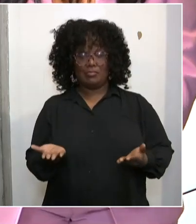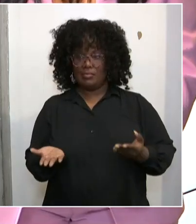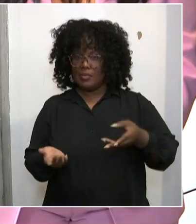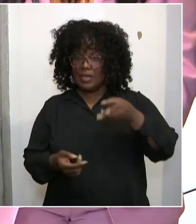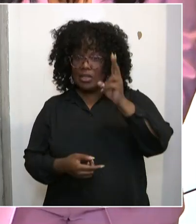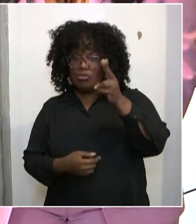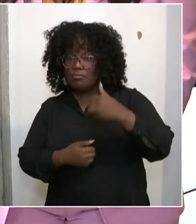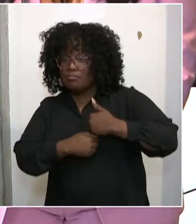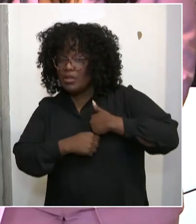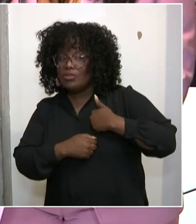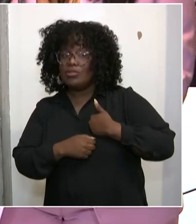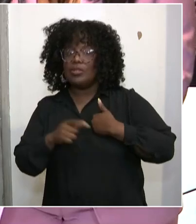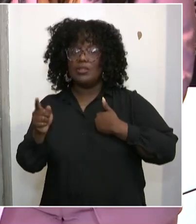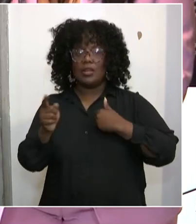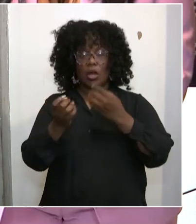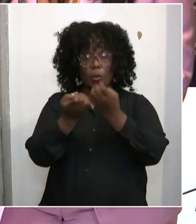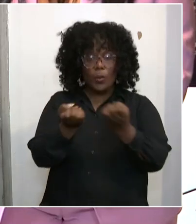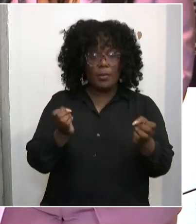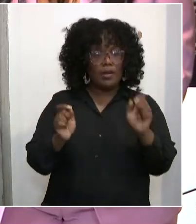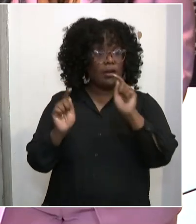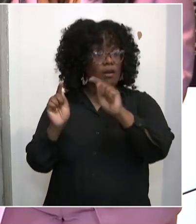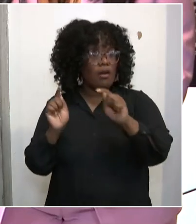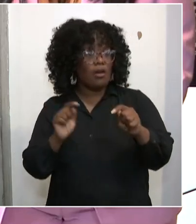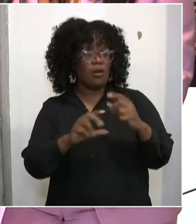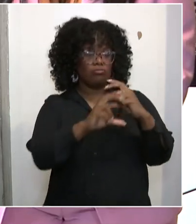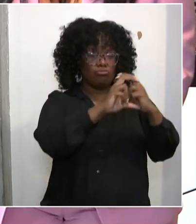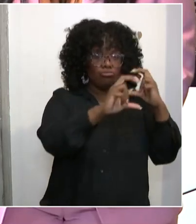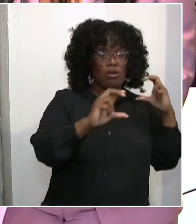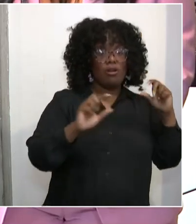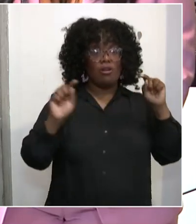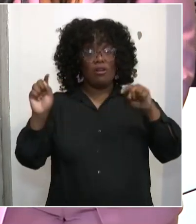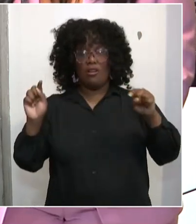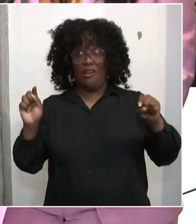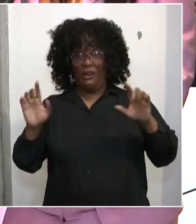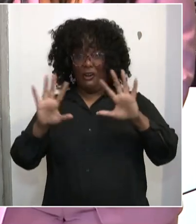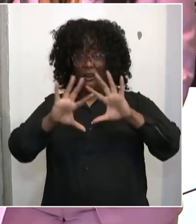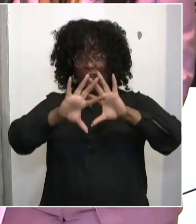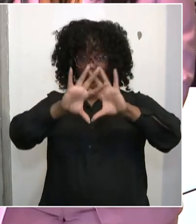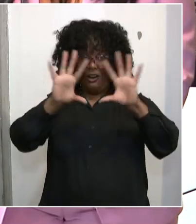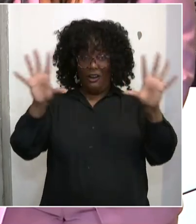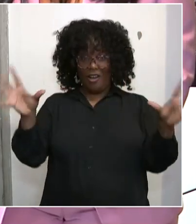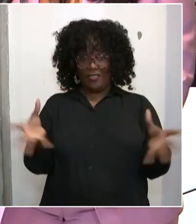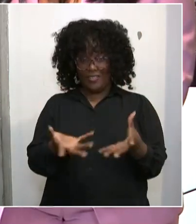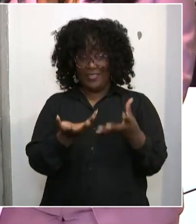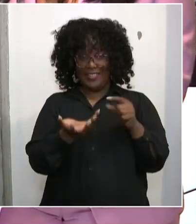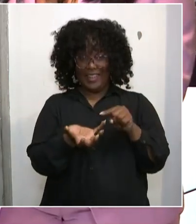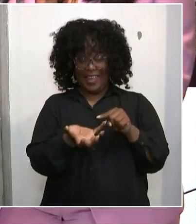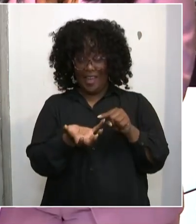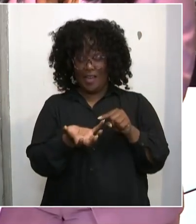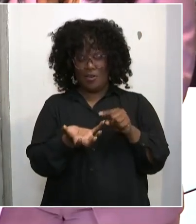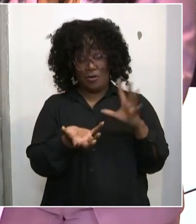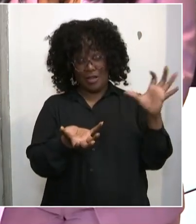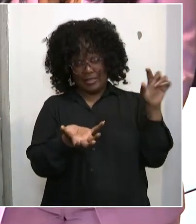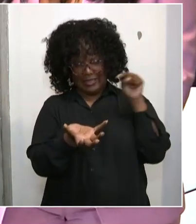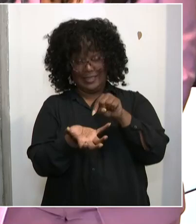so those are, are things that we still, um, want, want to highlight as it relates to the wharf. I'll just, uh,